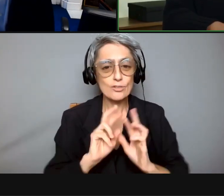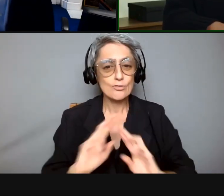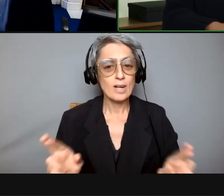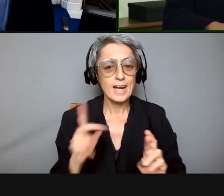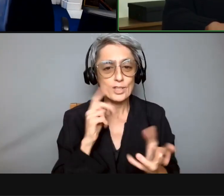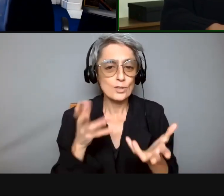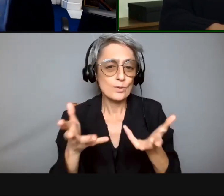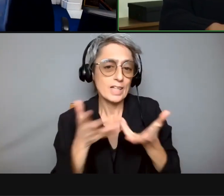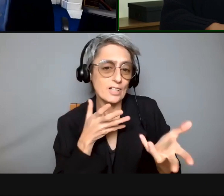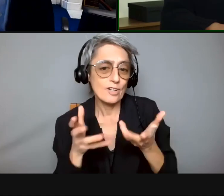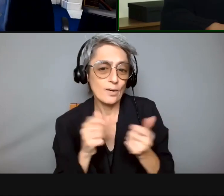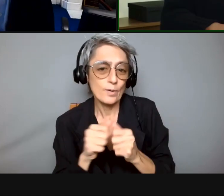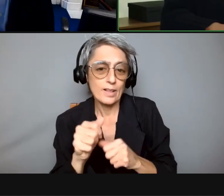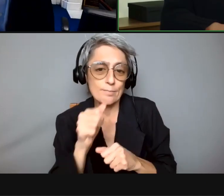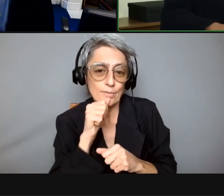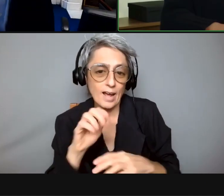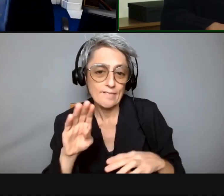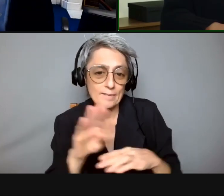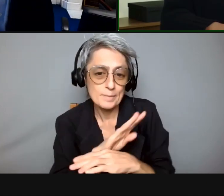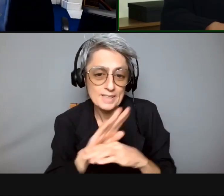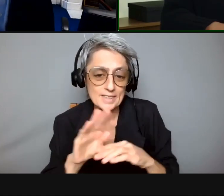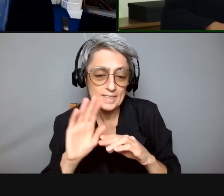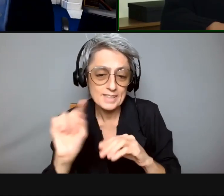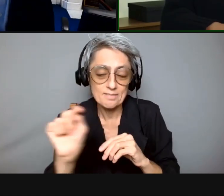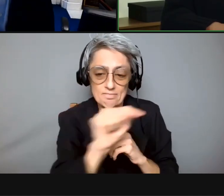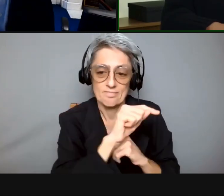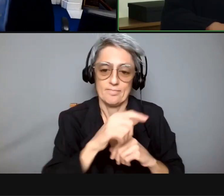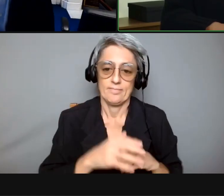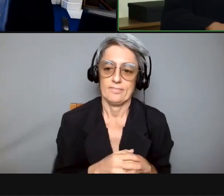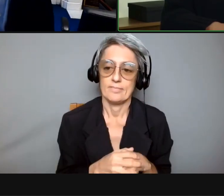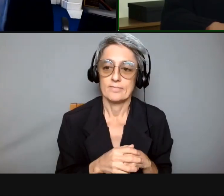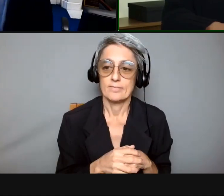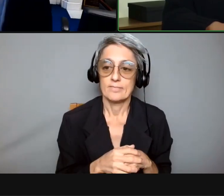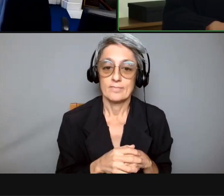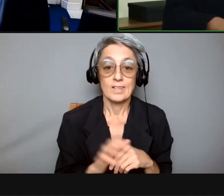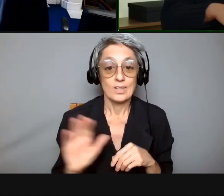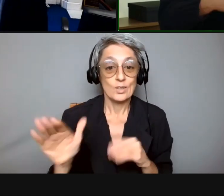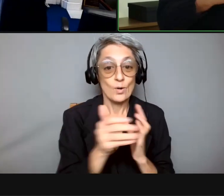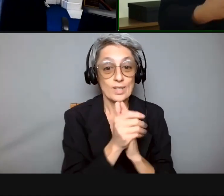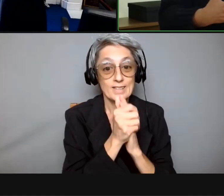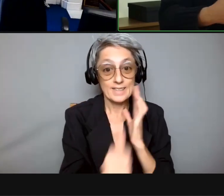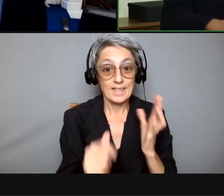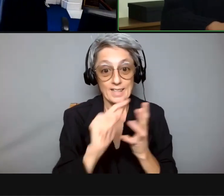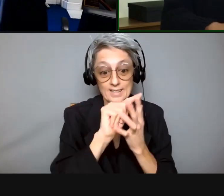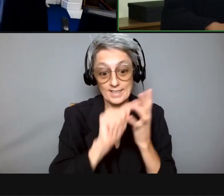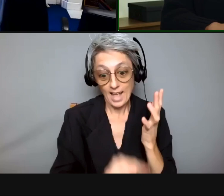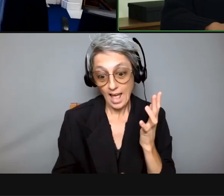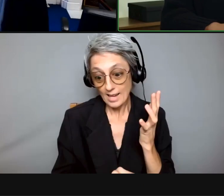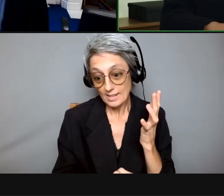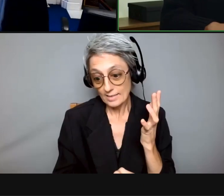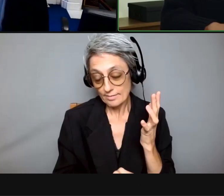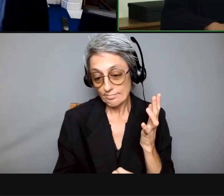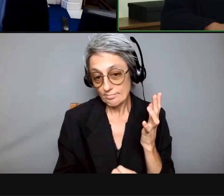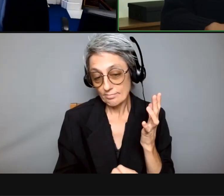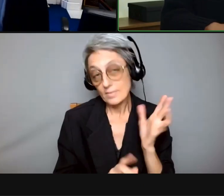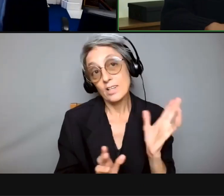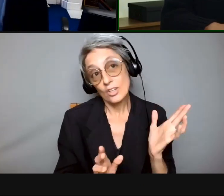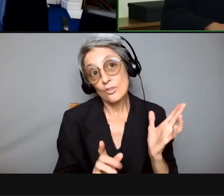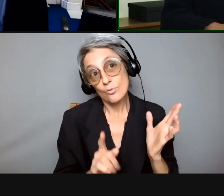You know, you are the set of skills that I think has most served me here at Apple.